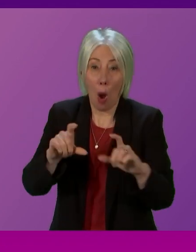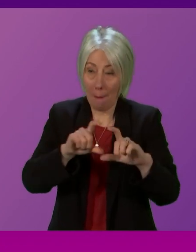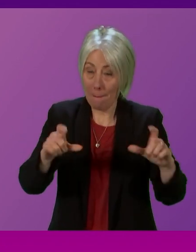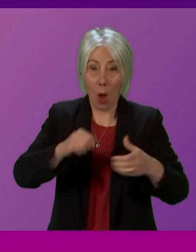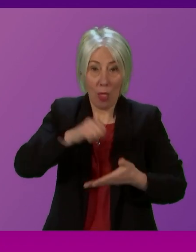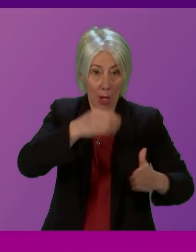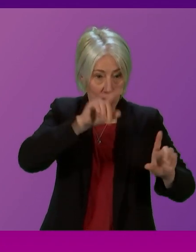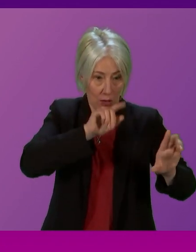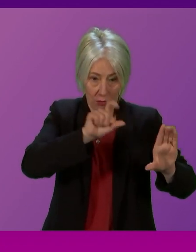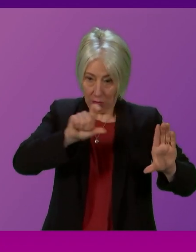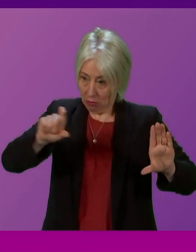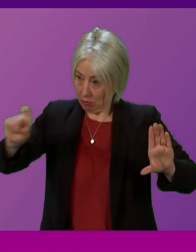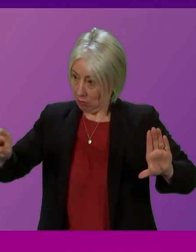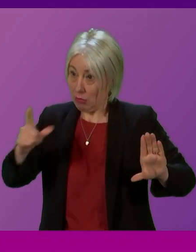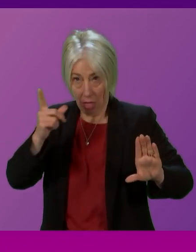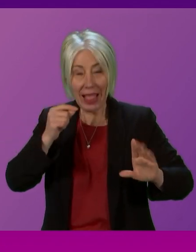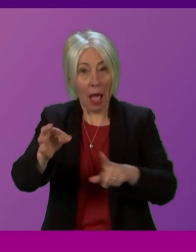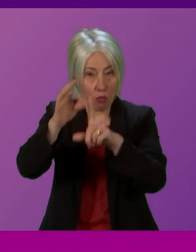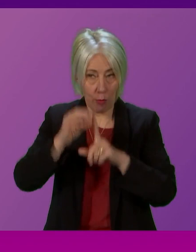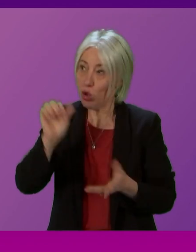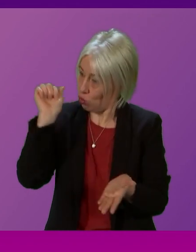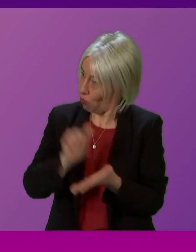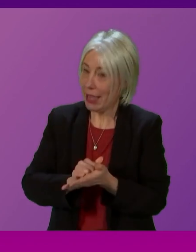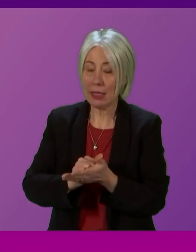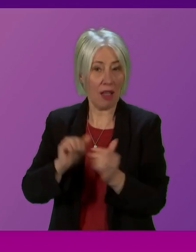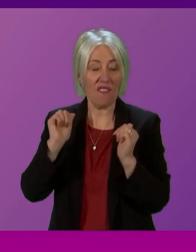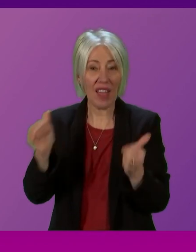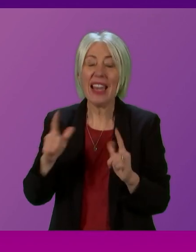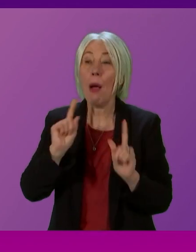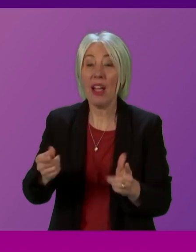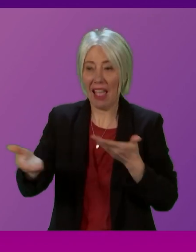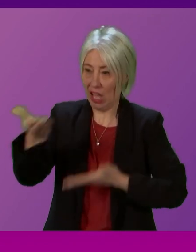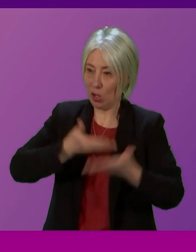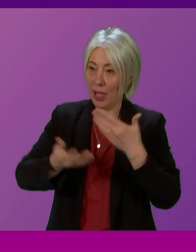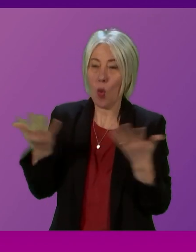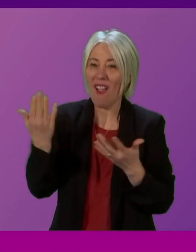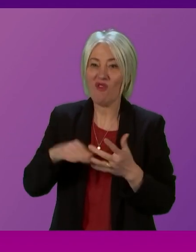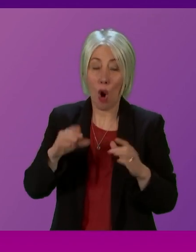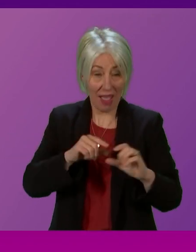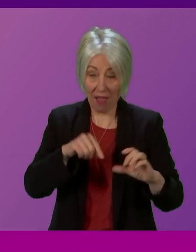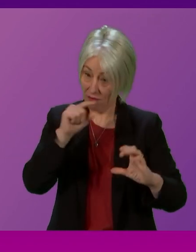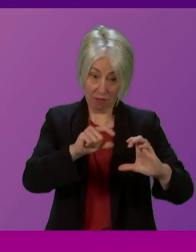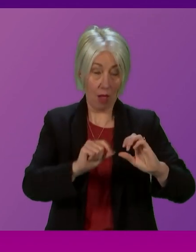course, entitled to do so, but they have to accompany that with an explanation of where they think the additional resources should come from.